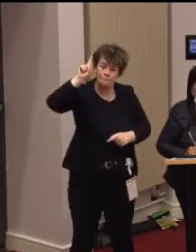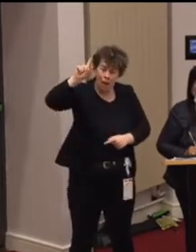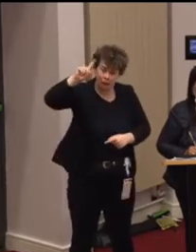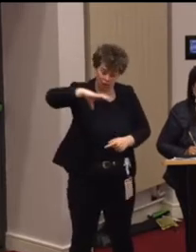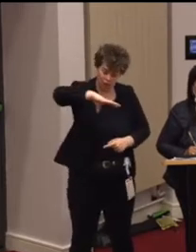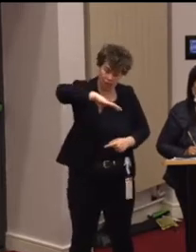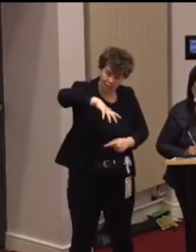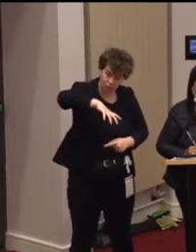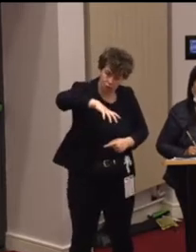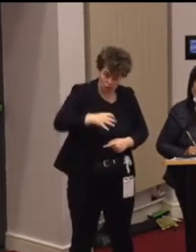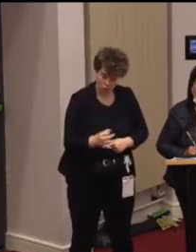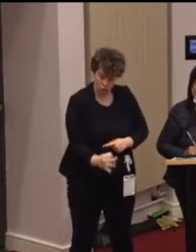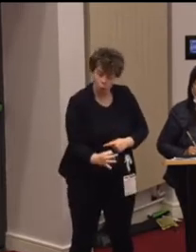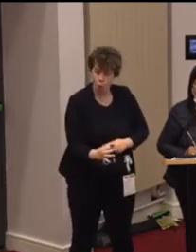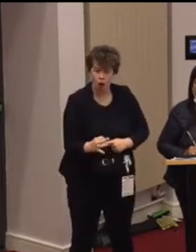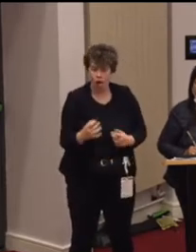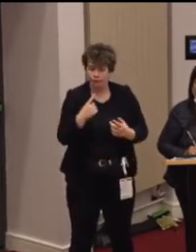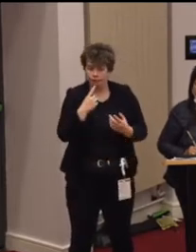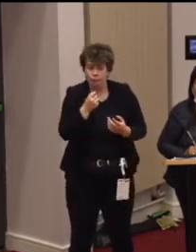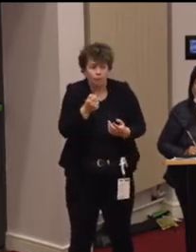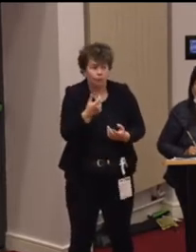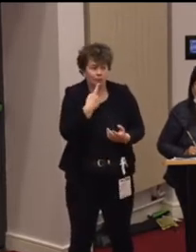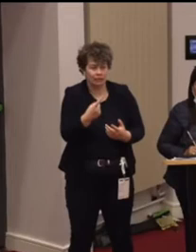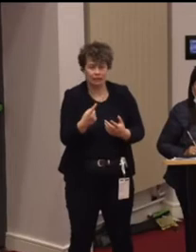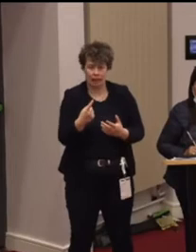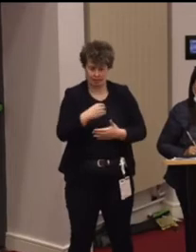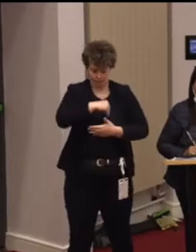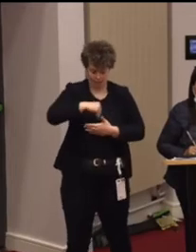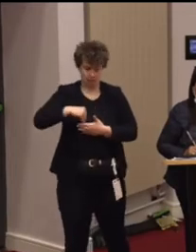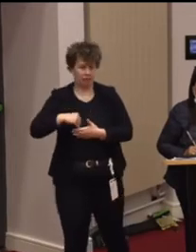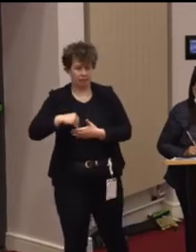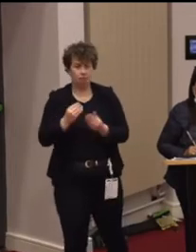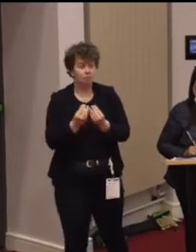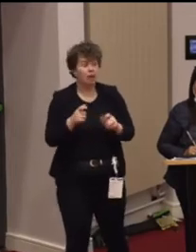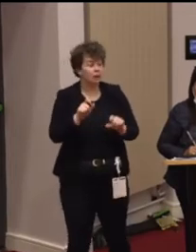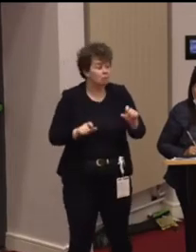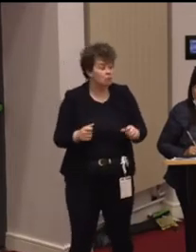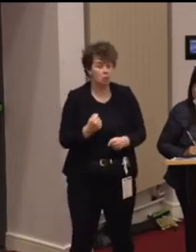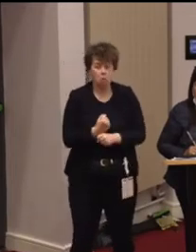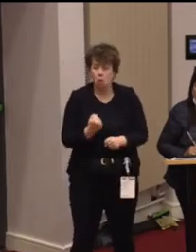word intersection itself is a very new discourse to most of the organisations of persons with